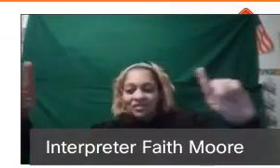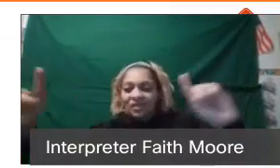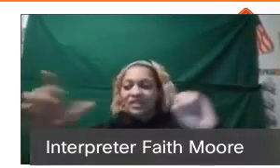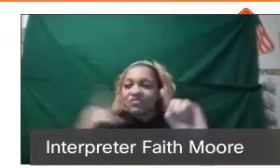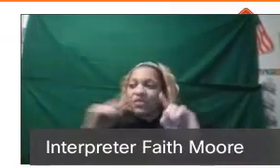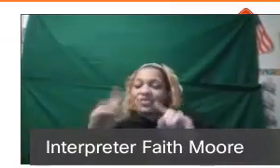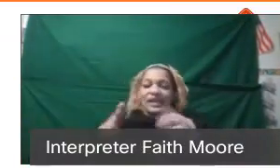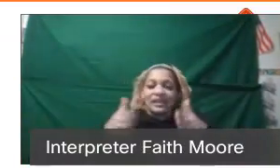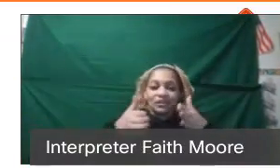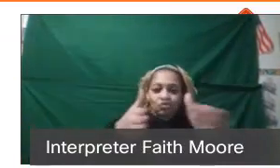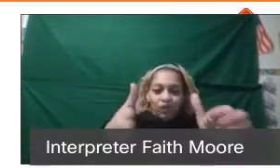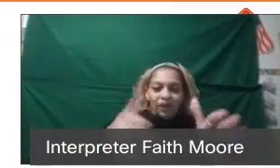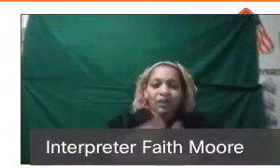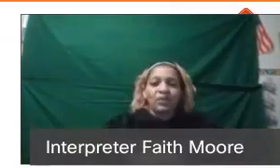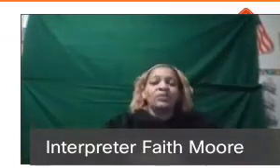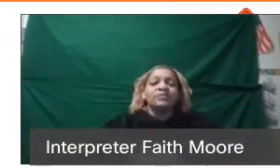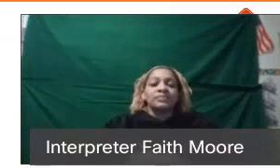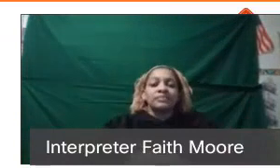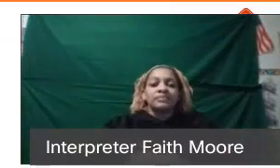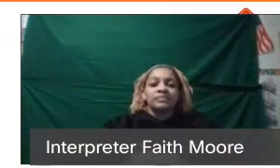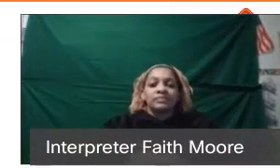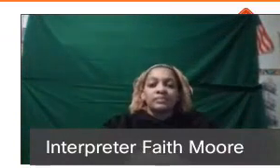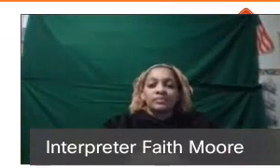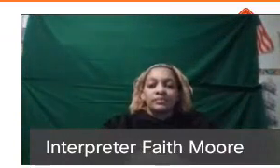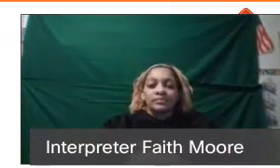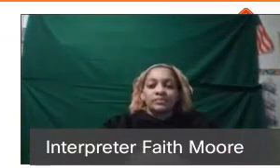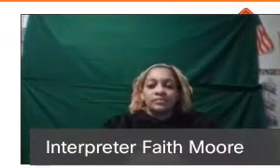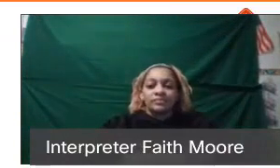Down in, um, the Noma and that content areas.